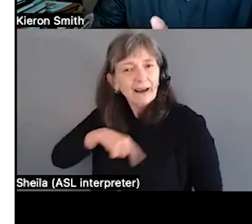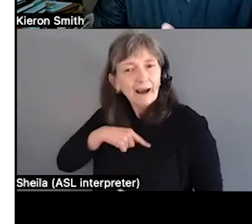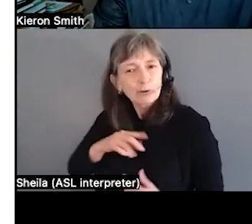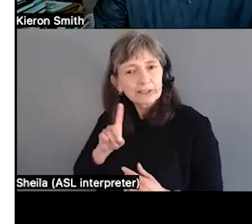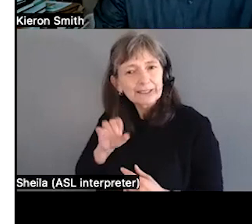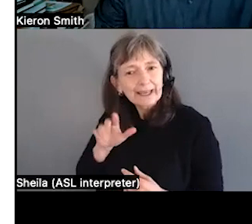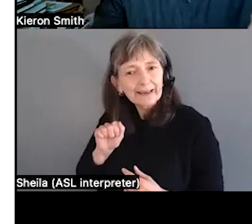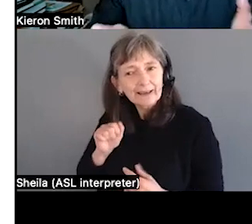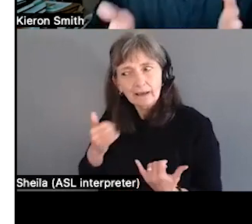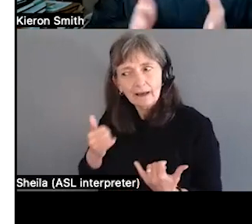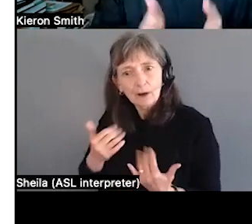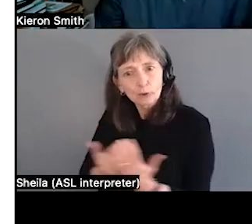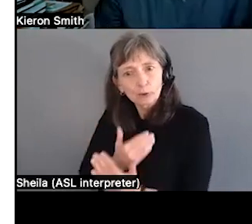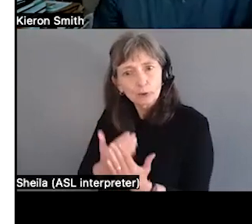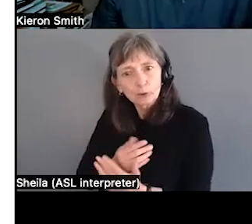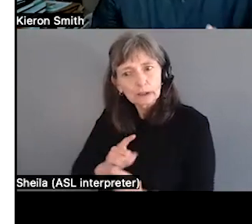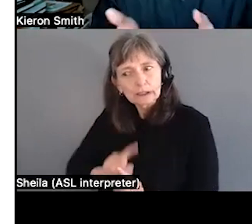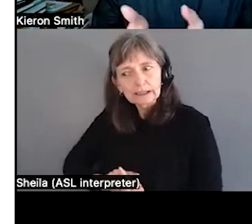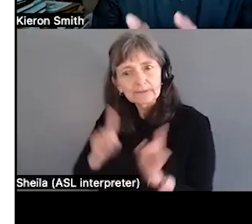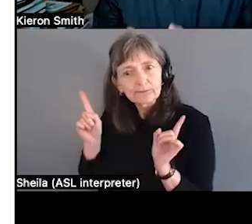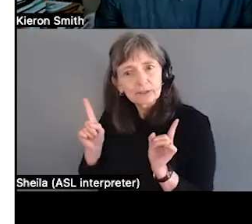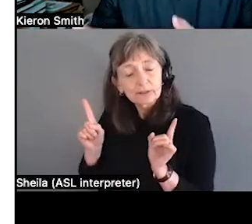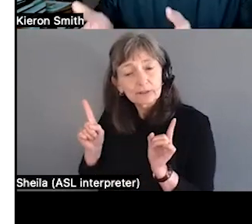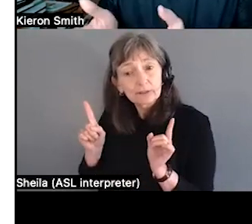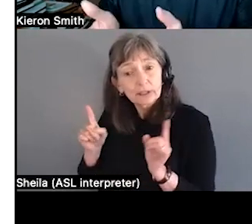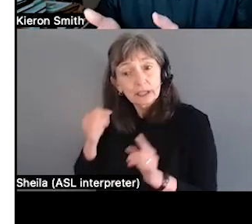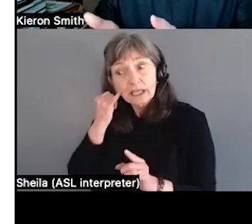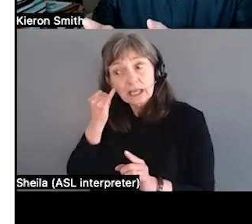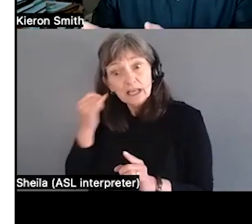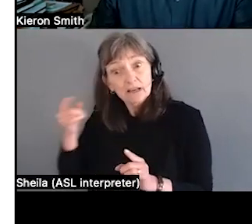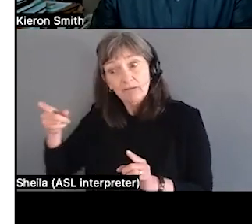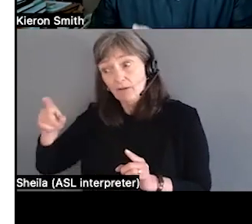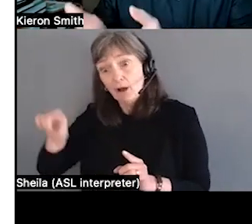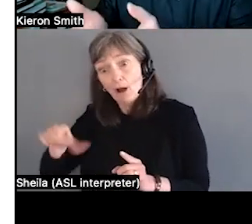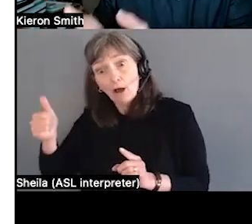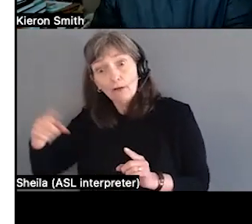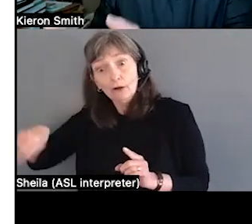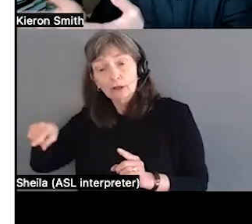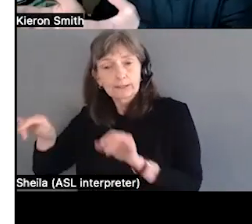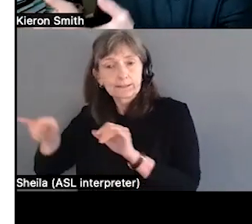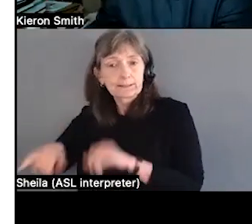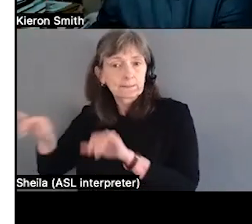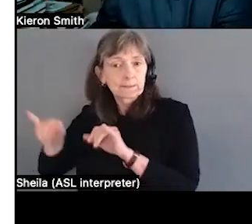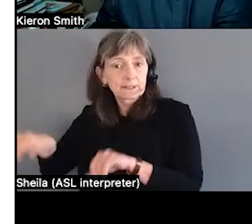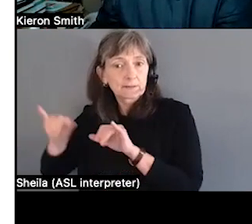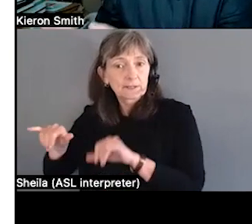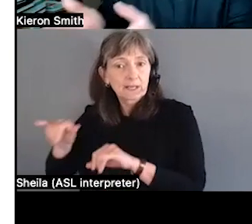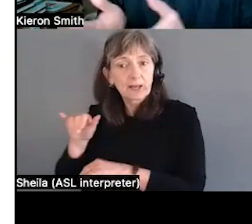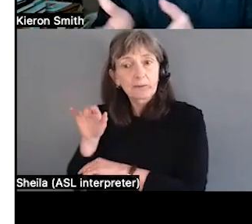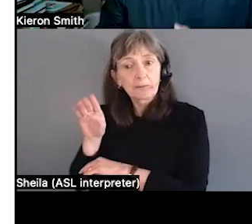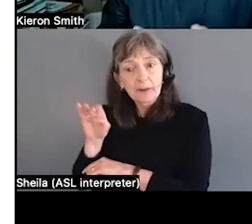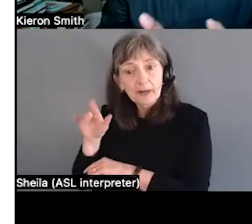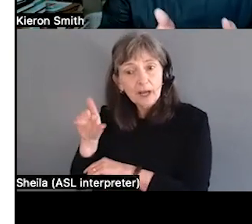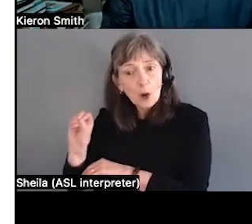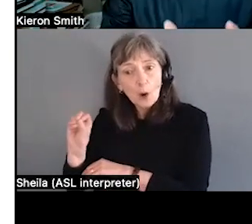because if everybody is using the same standard biblio for everything and just presenting it in